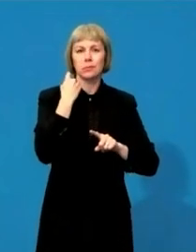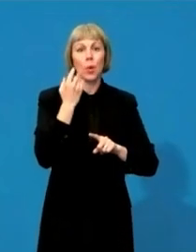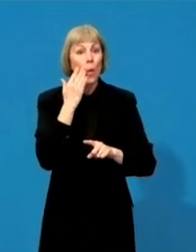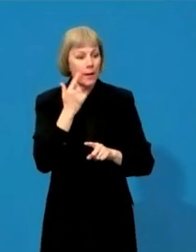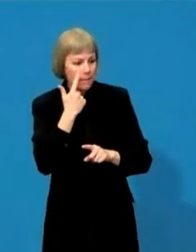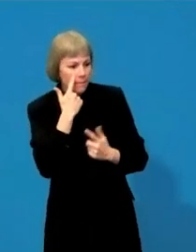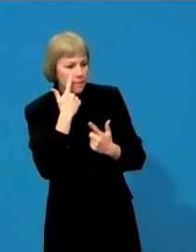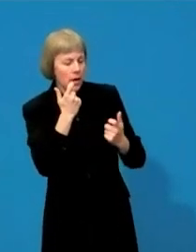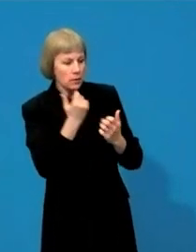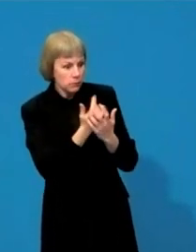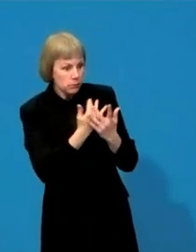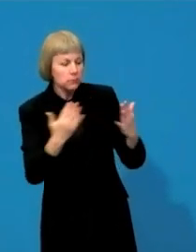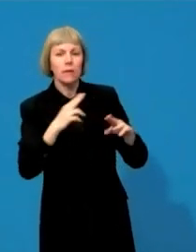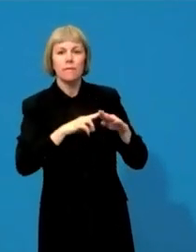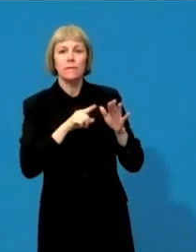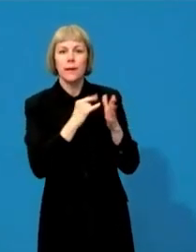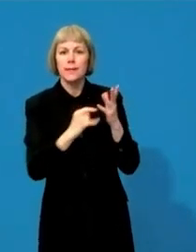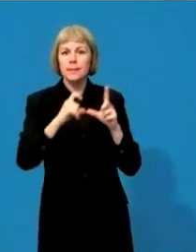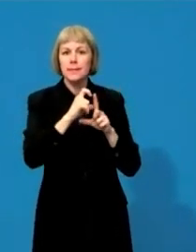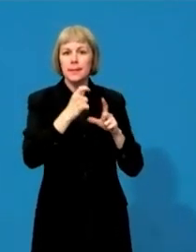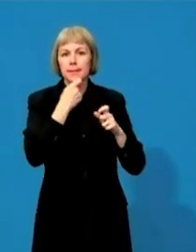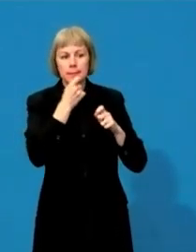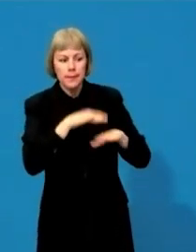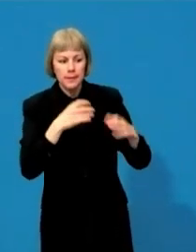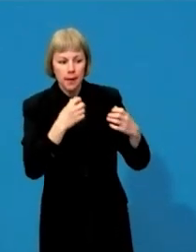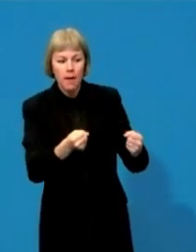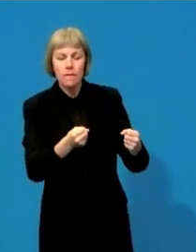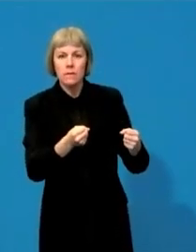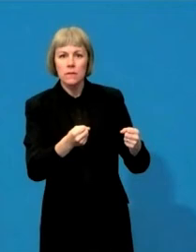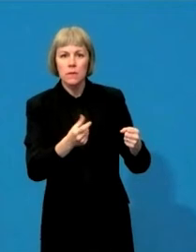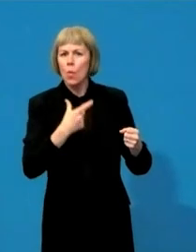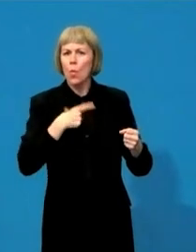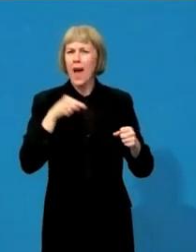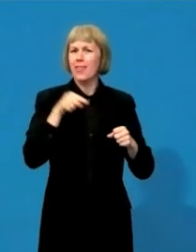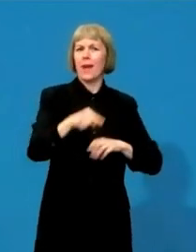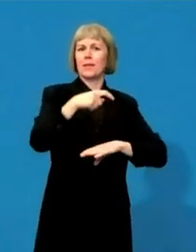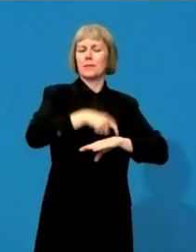Why the delay - and there is still a delay, from your evidence today.